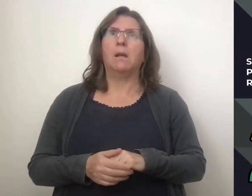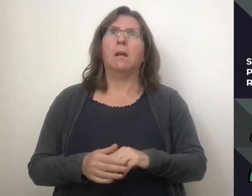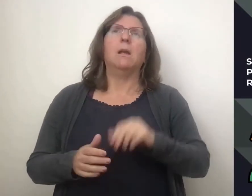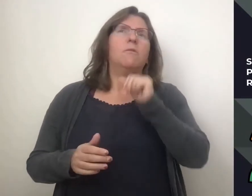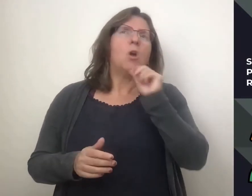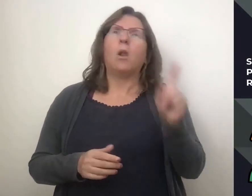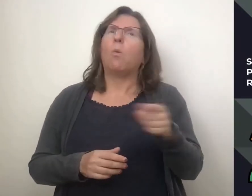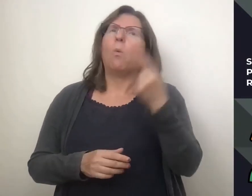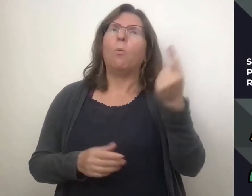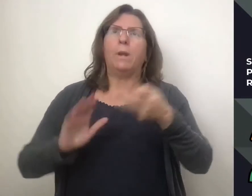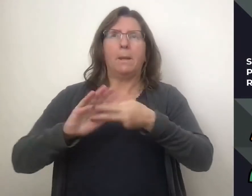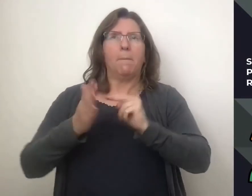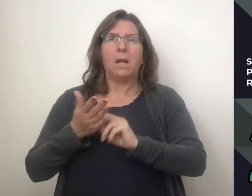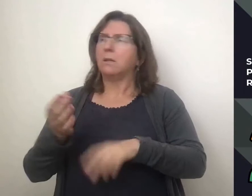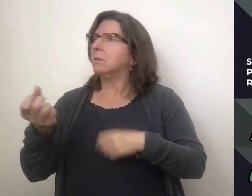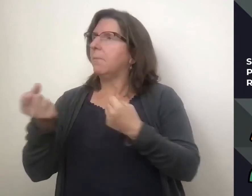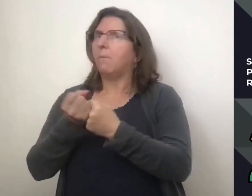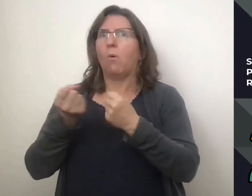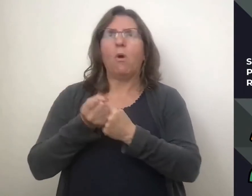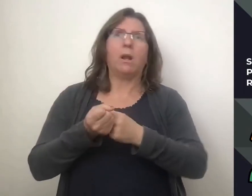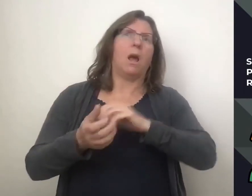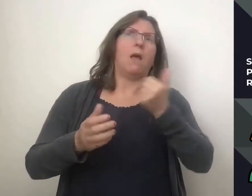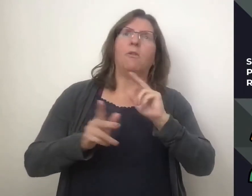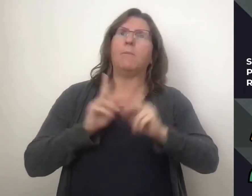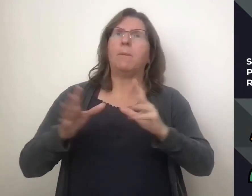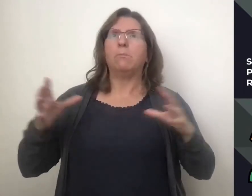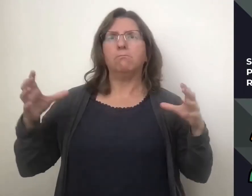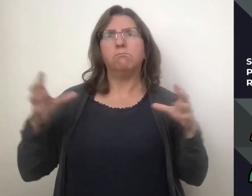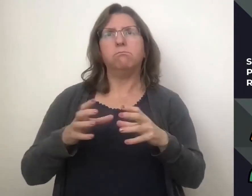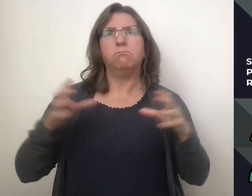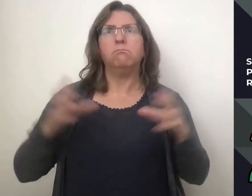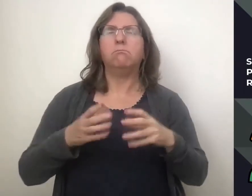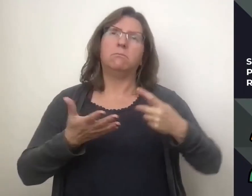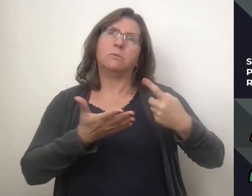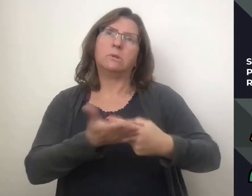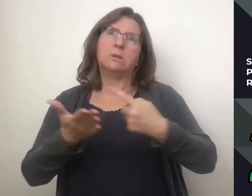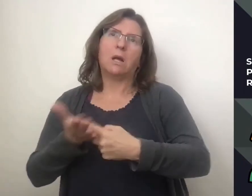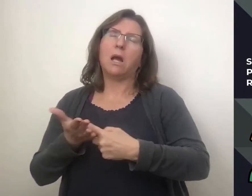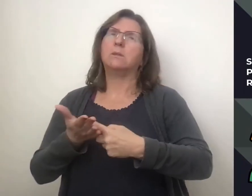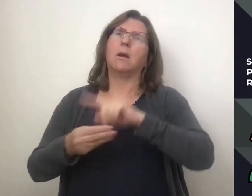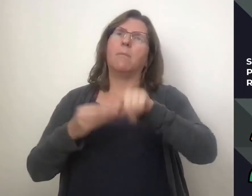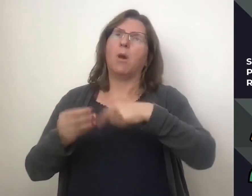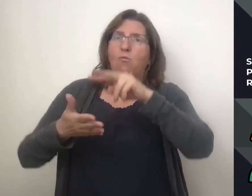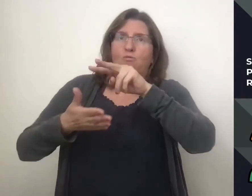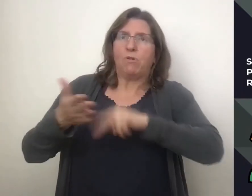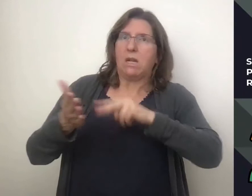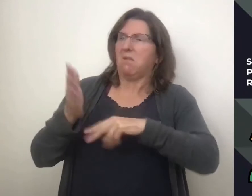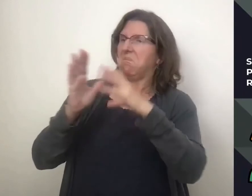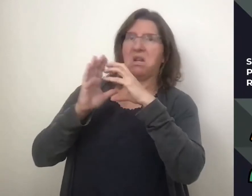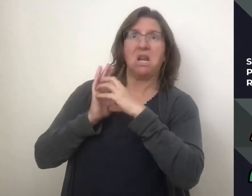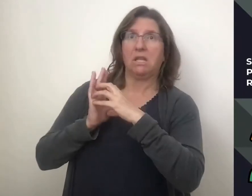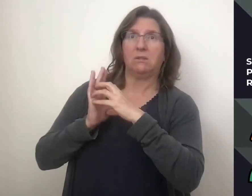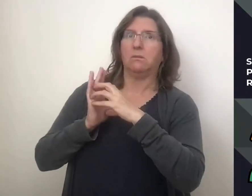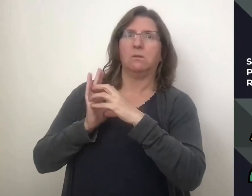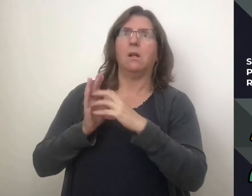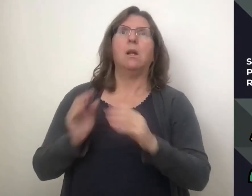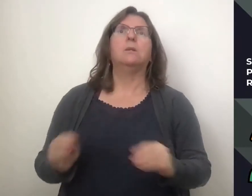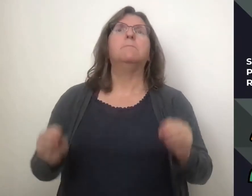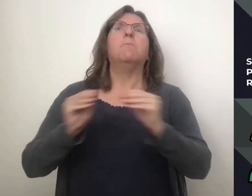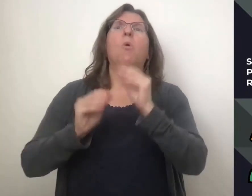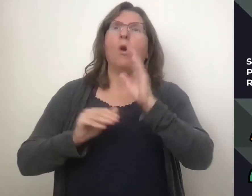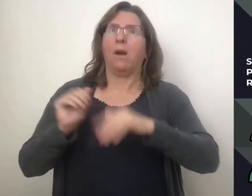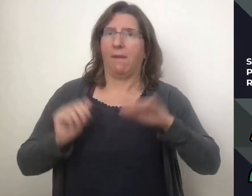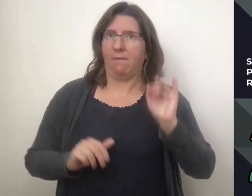It’s not just gathering people together to discuss a passage of text, it’s more than that.